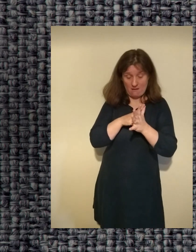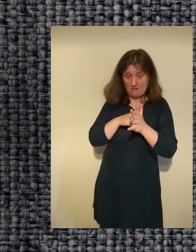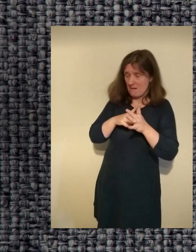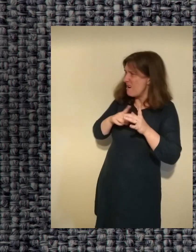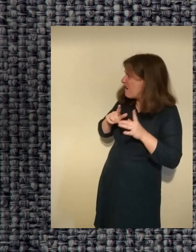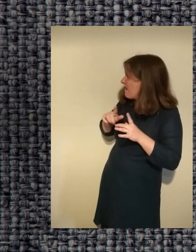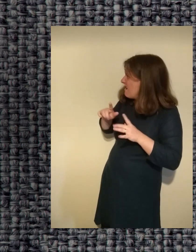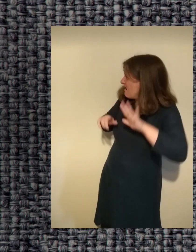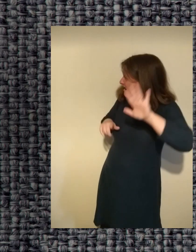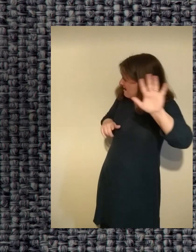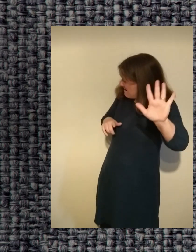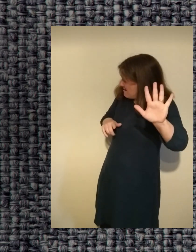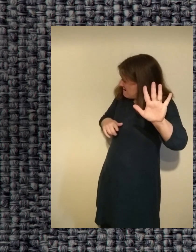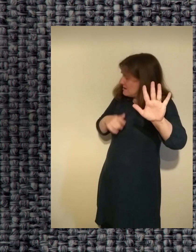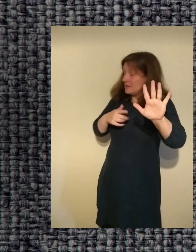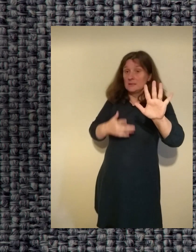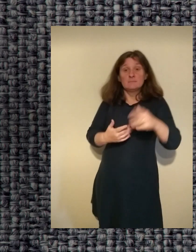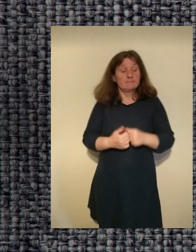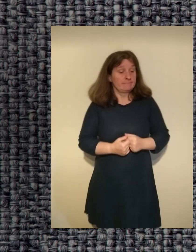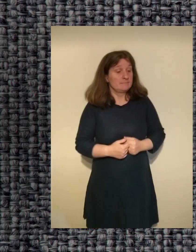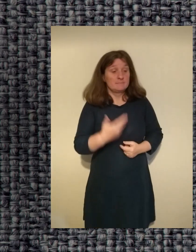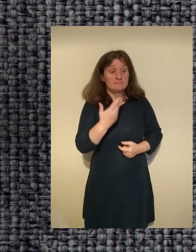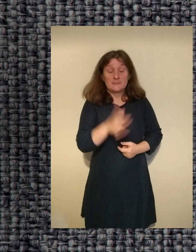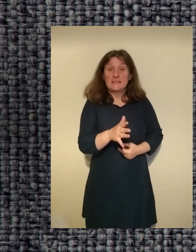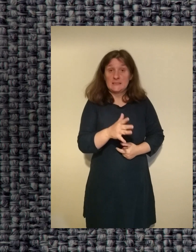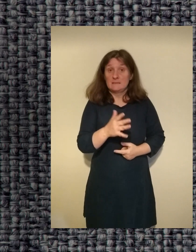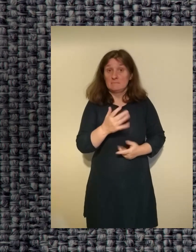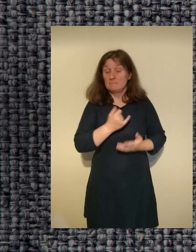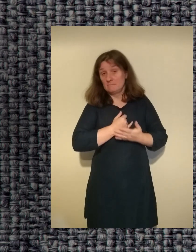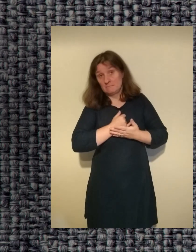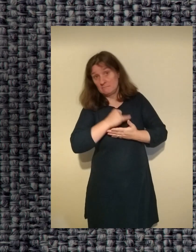Martha raises her hands and turns her head away, unable to look. Her gesture reminds